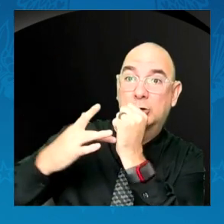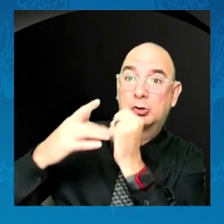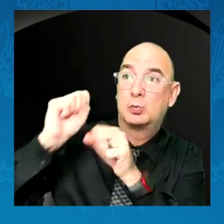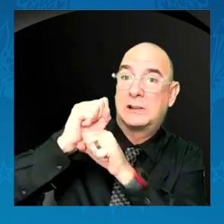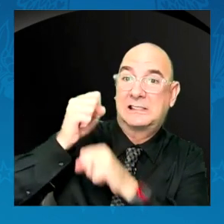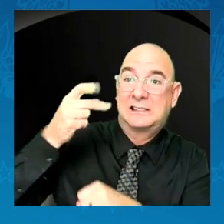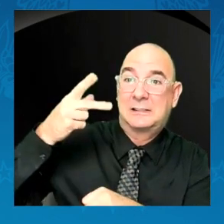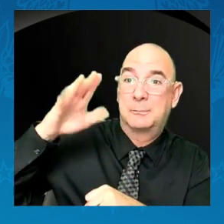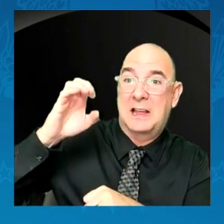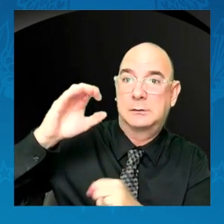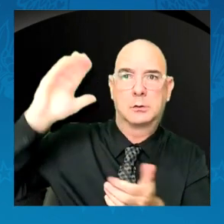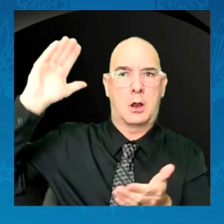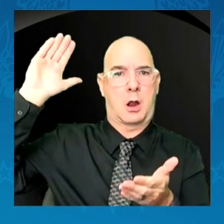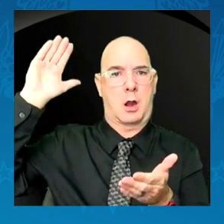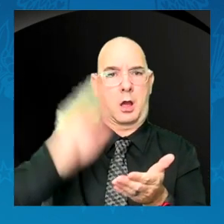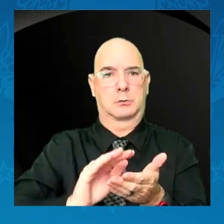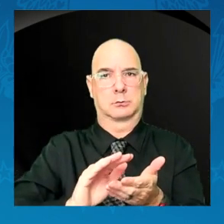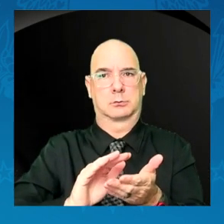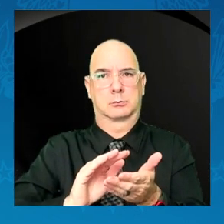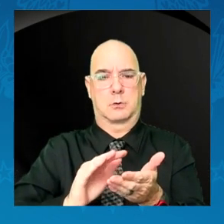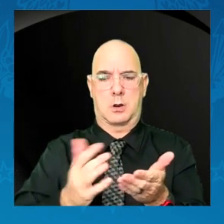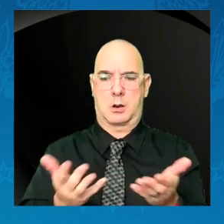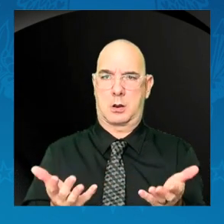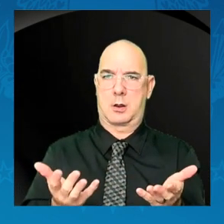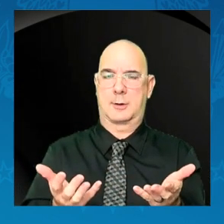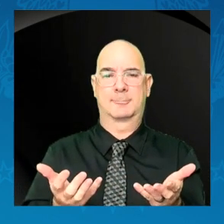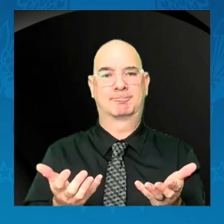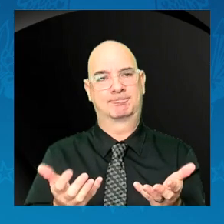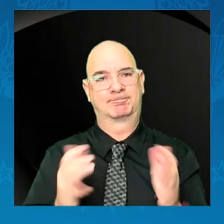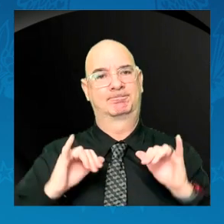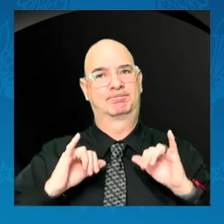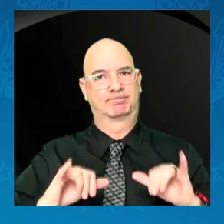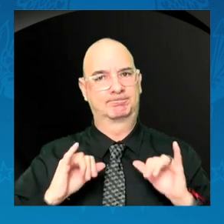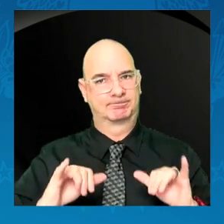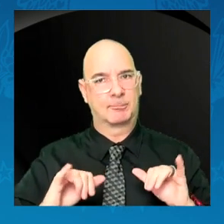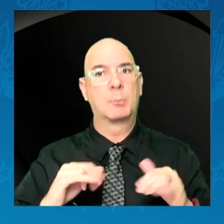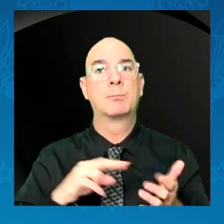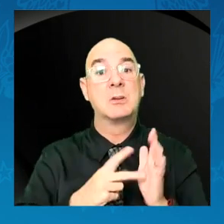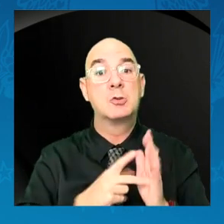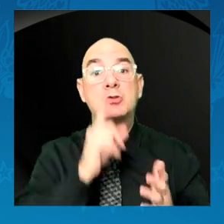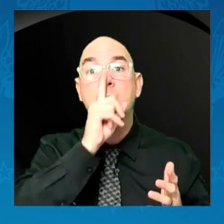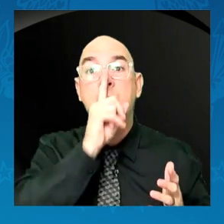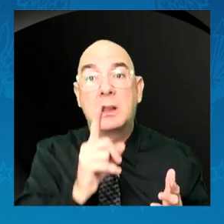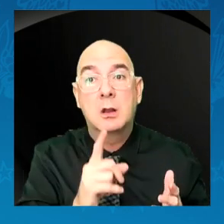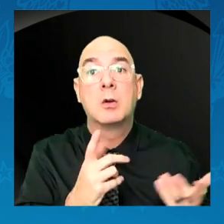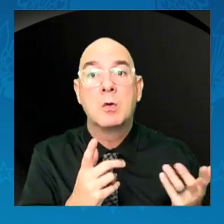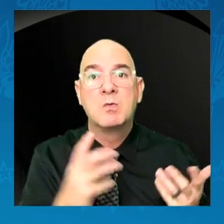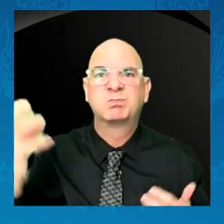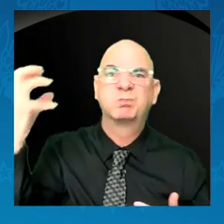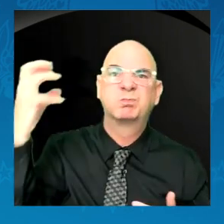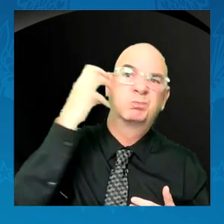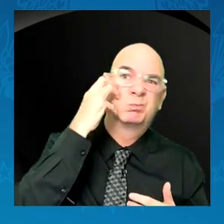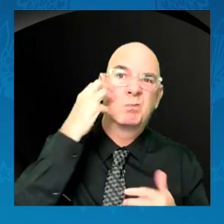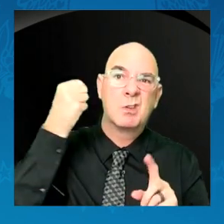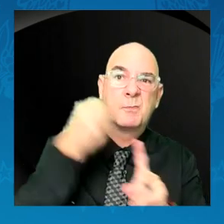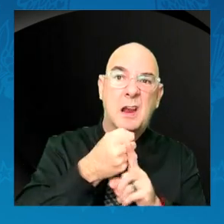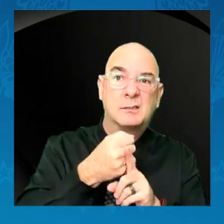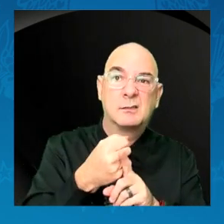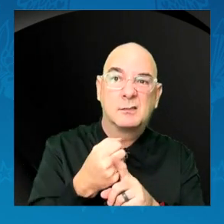To actually perhaps have a real substantial impact on the course of what is happening to our climate